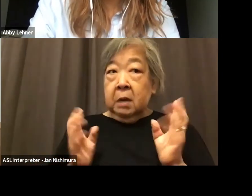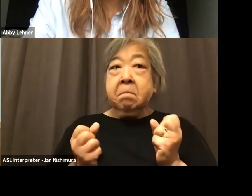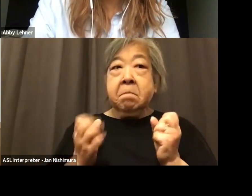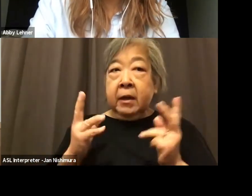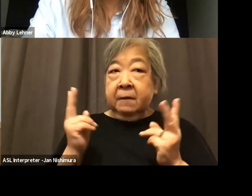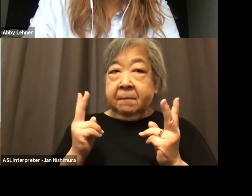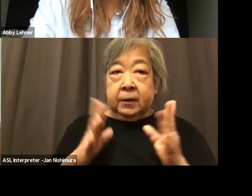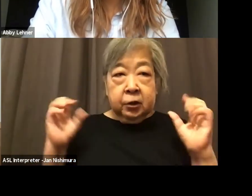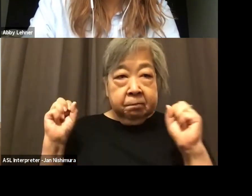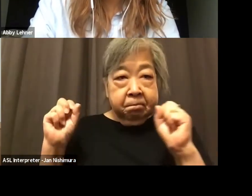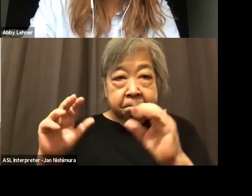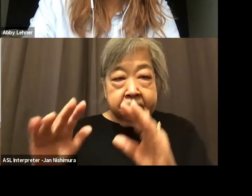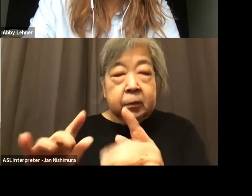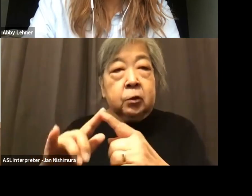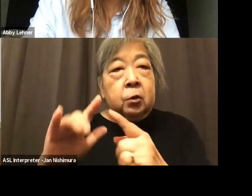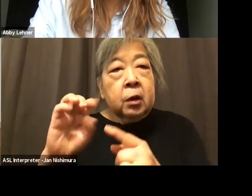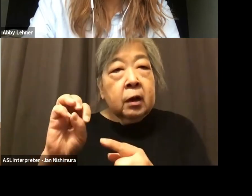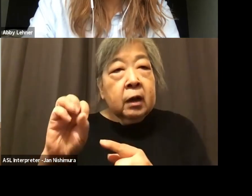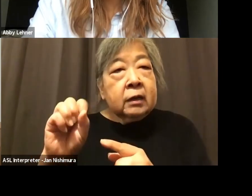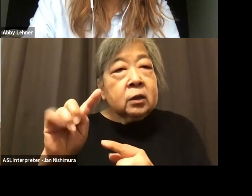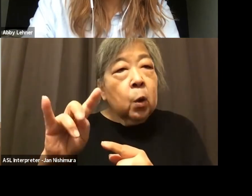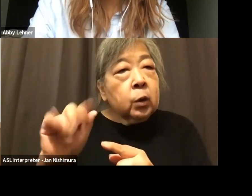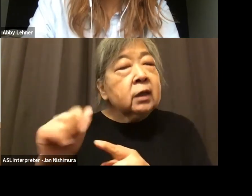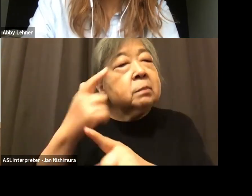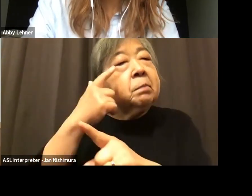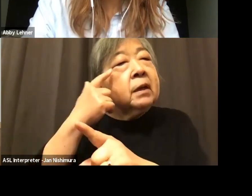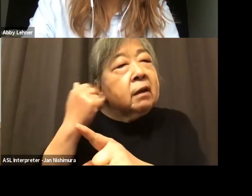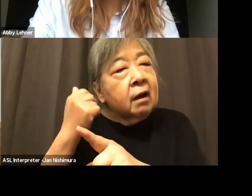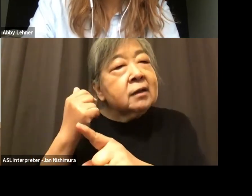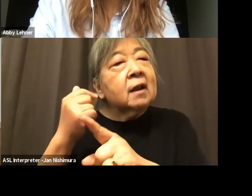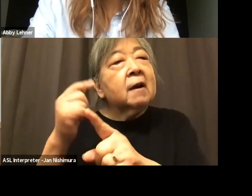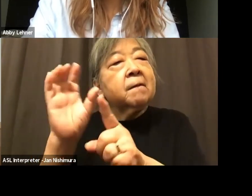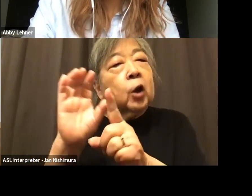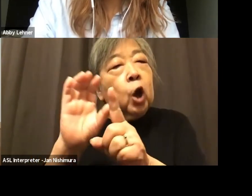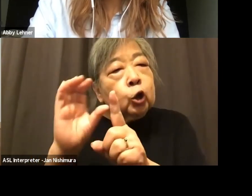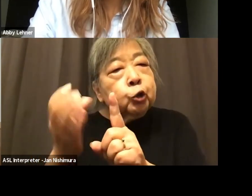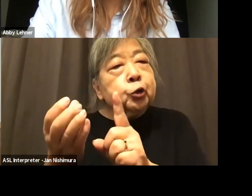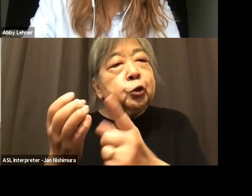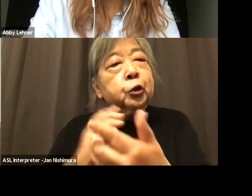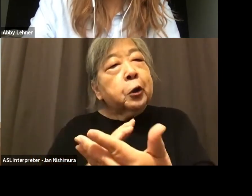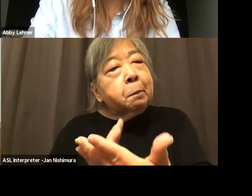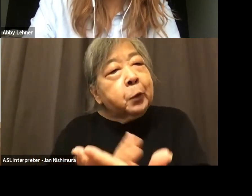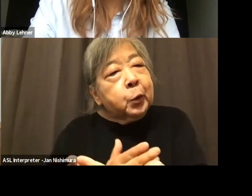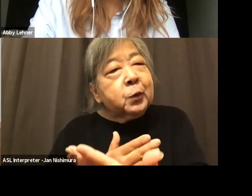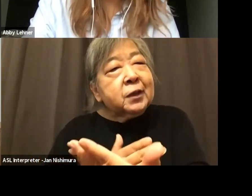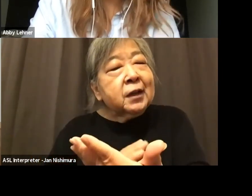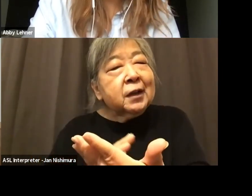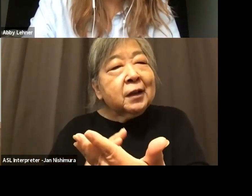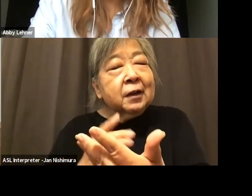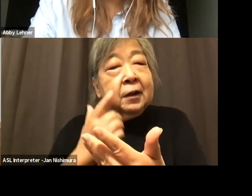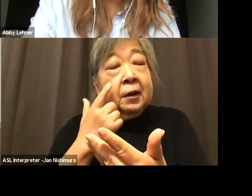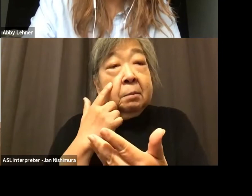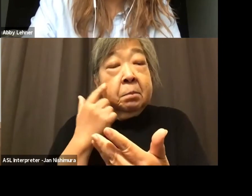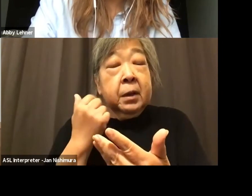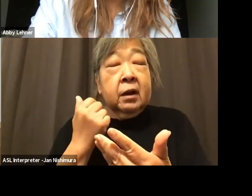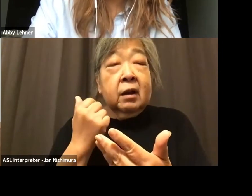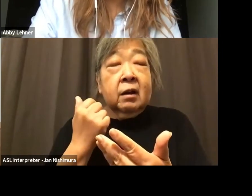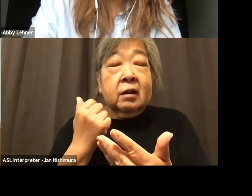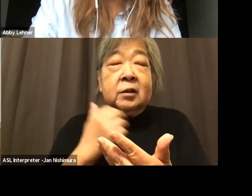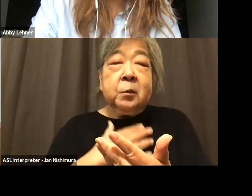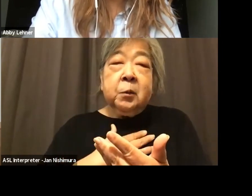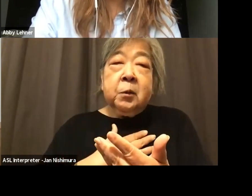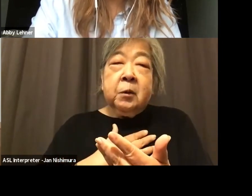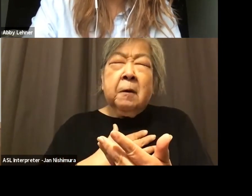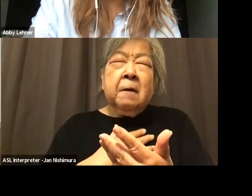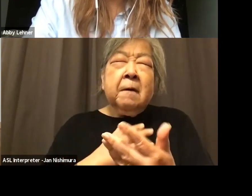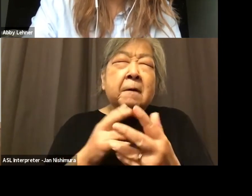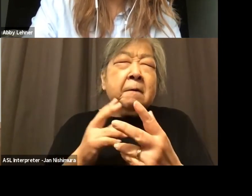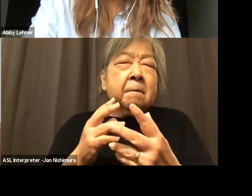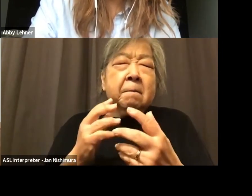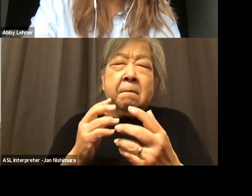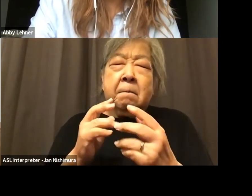is our culture and our music as well because some of the most famous classical music composers